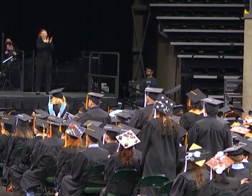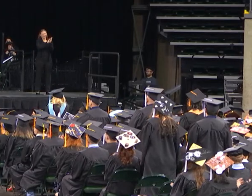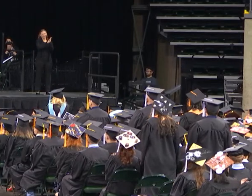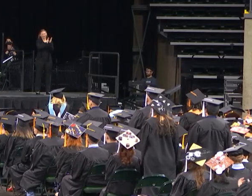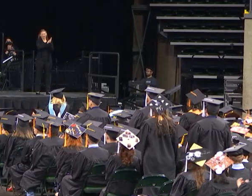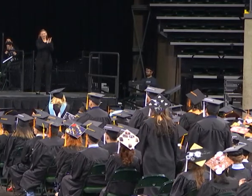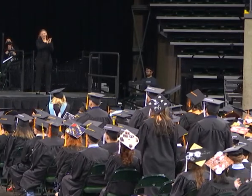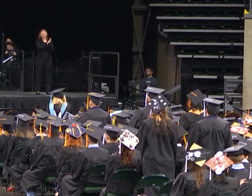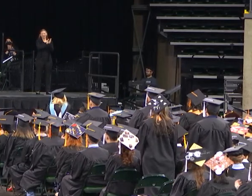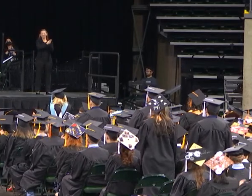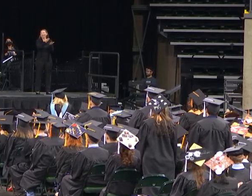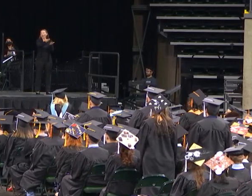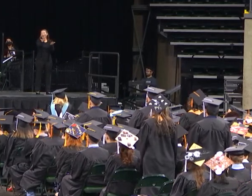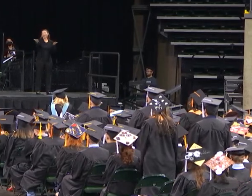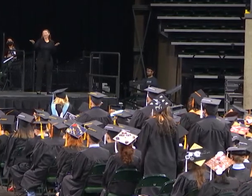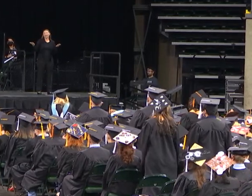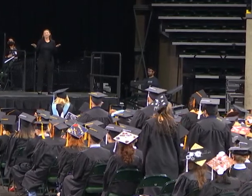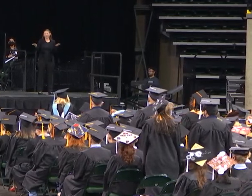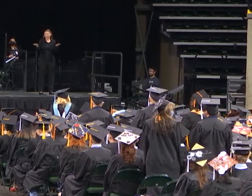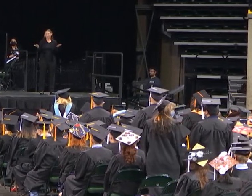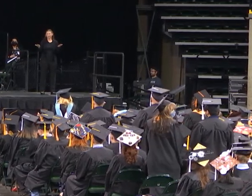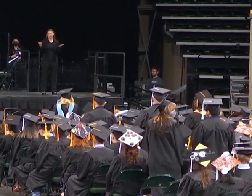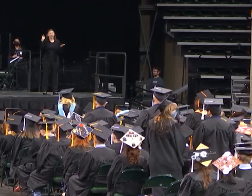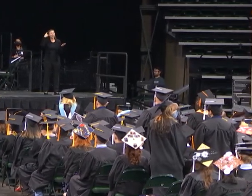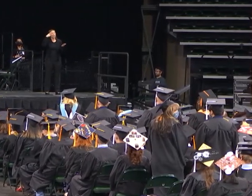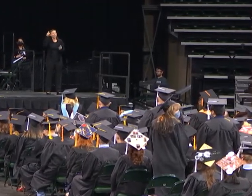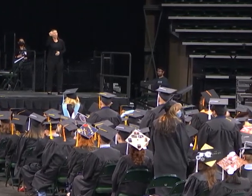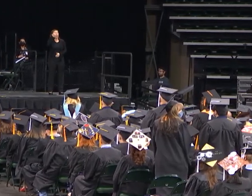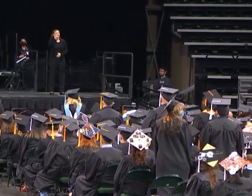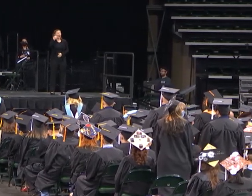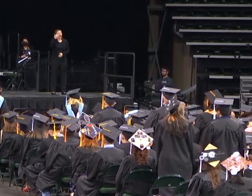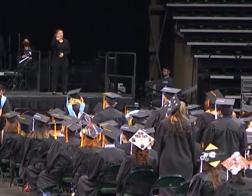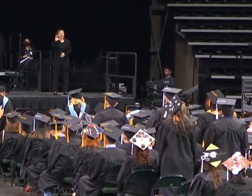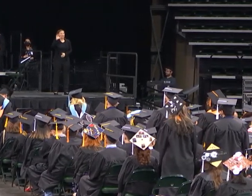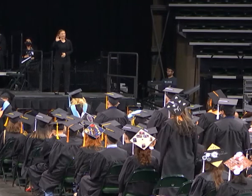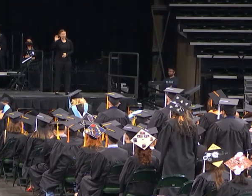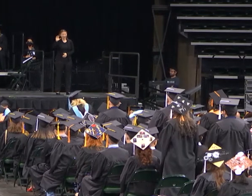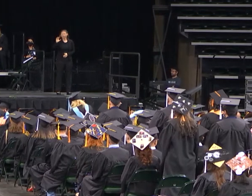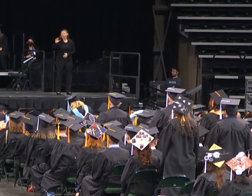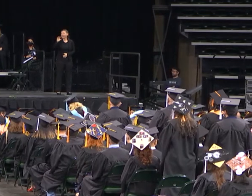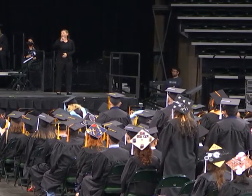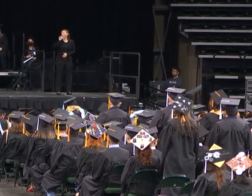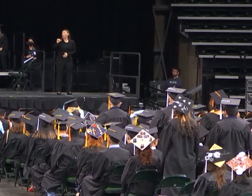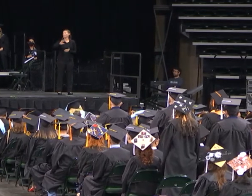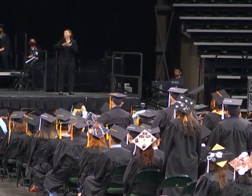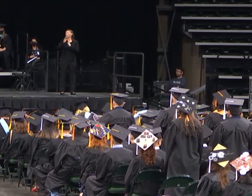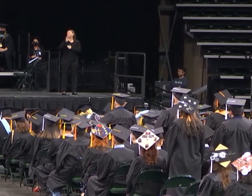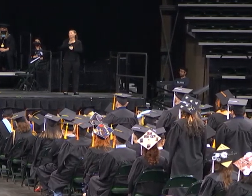To all of you, on behalf of Austin Community College, thank you for your service.